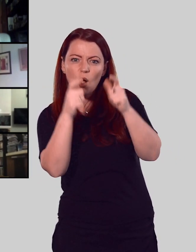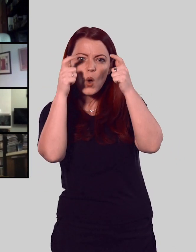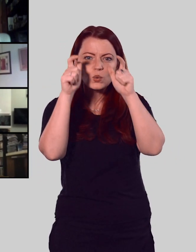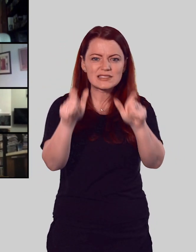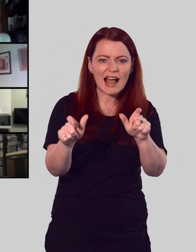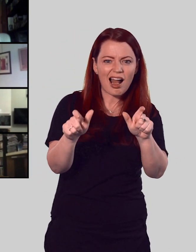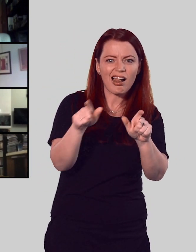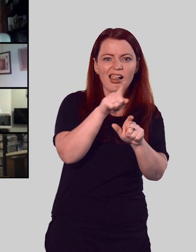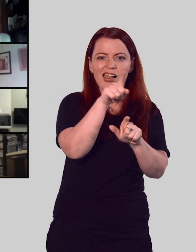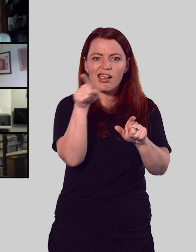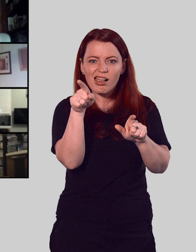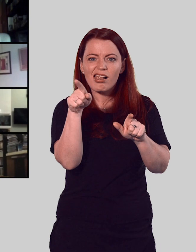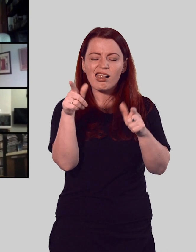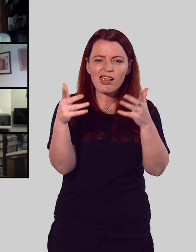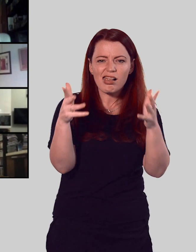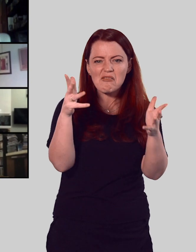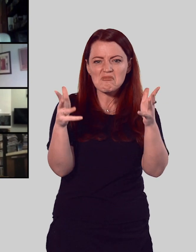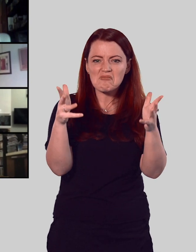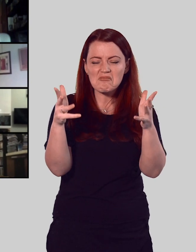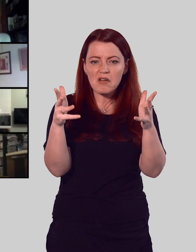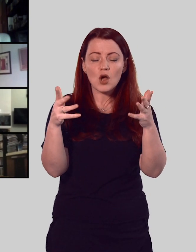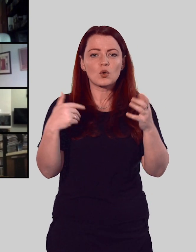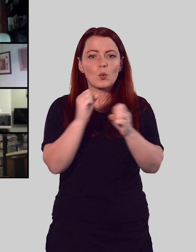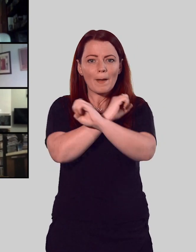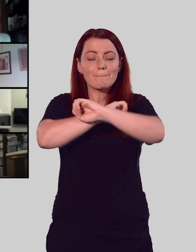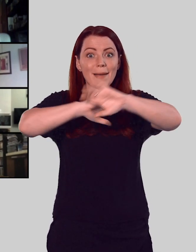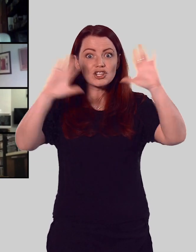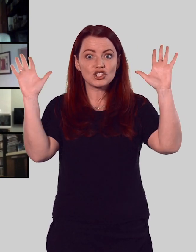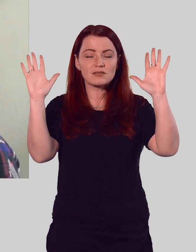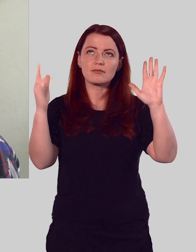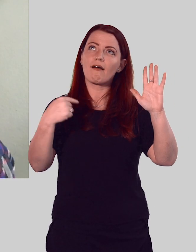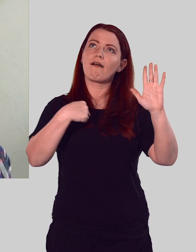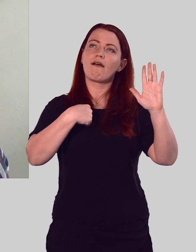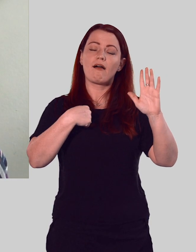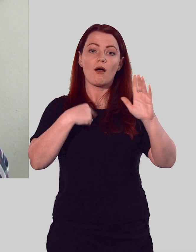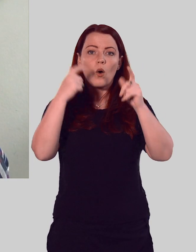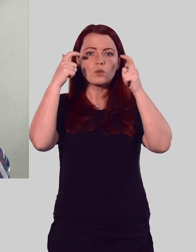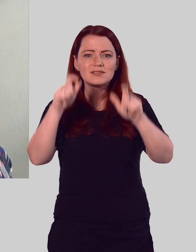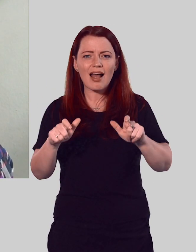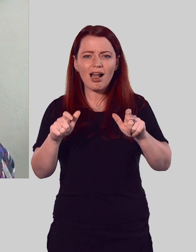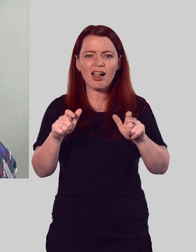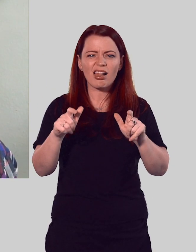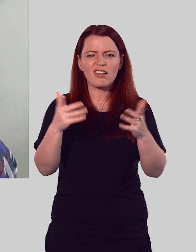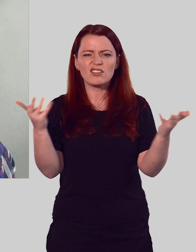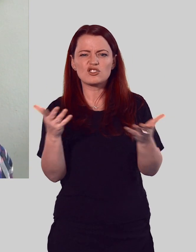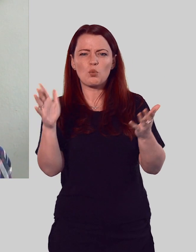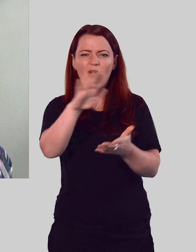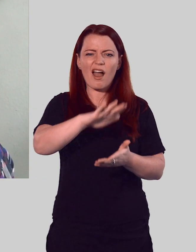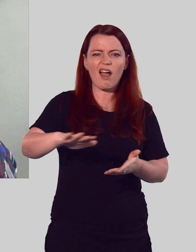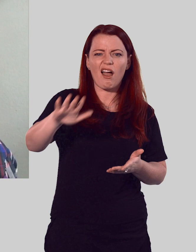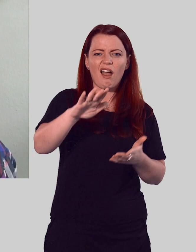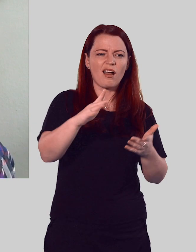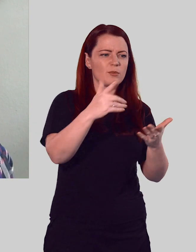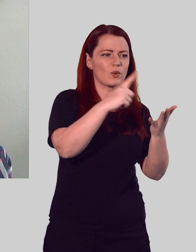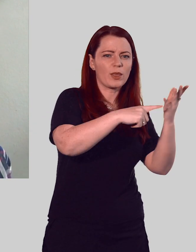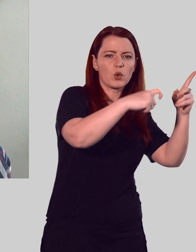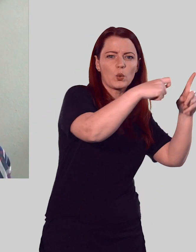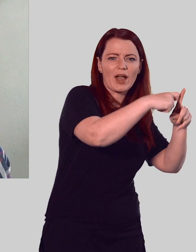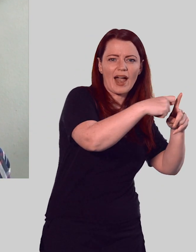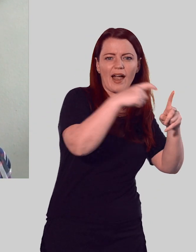other, so we imagined a hotel somewhere between the UK and Russia that would have welcomed The Delegation